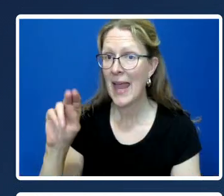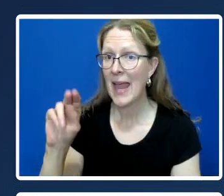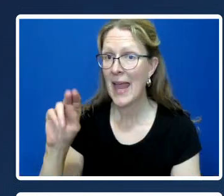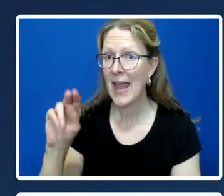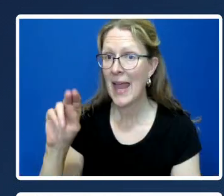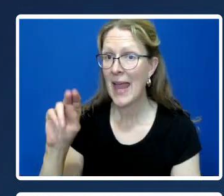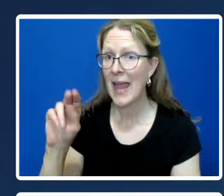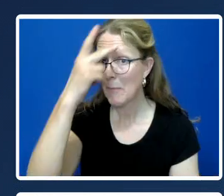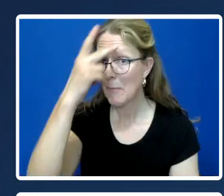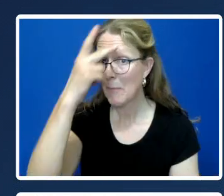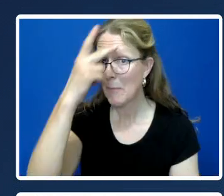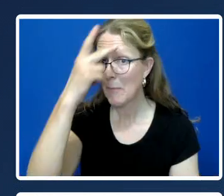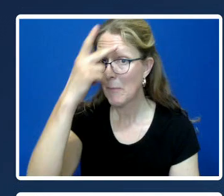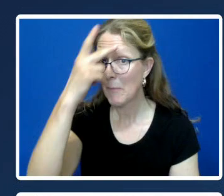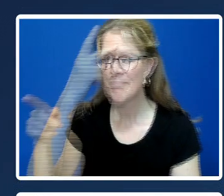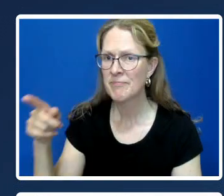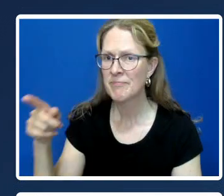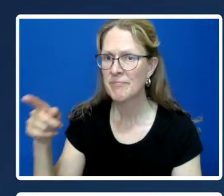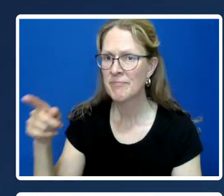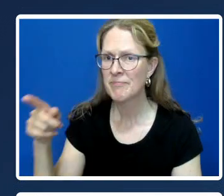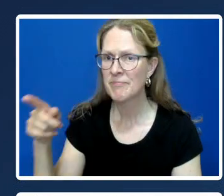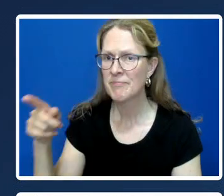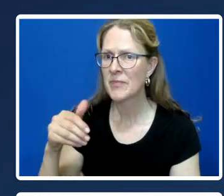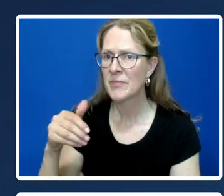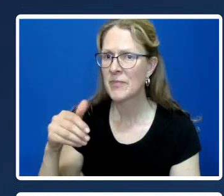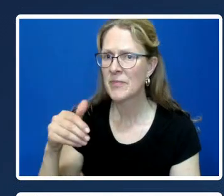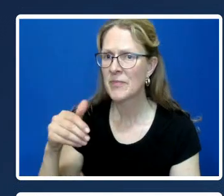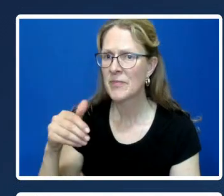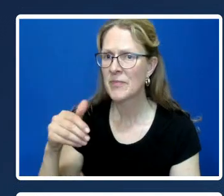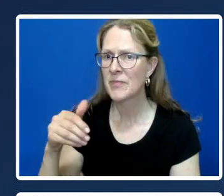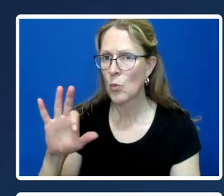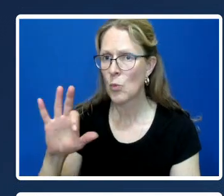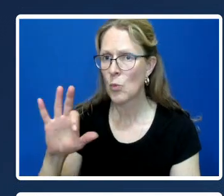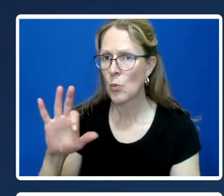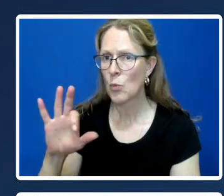pavilion. And then the middle and then right -- middle photo and then the right four were